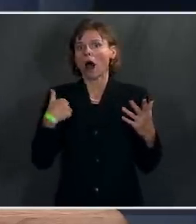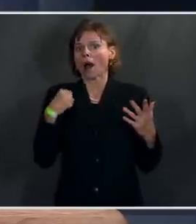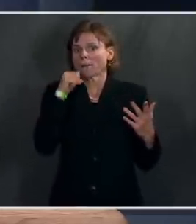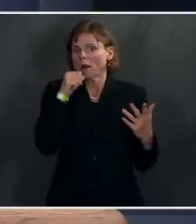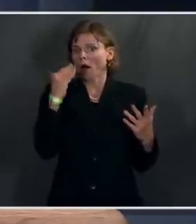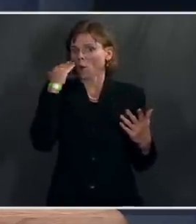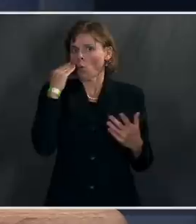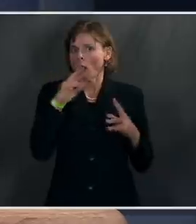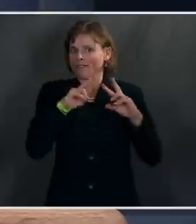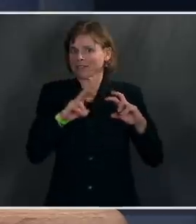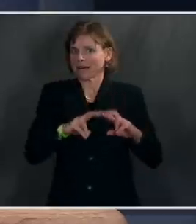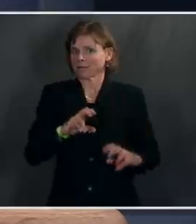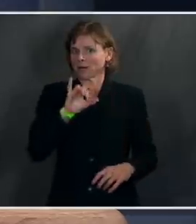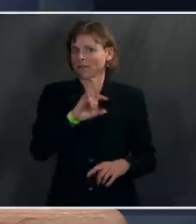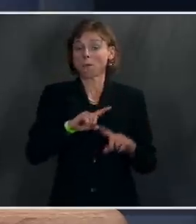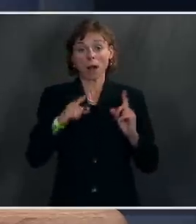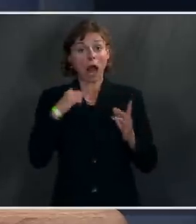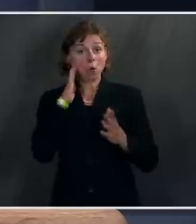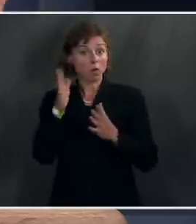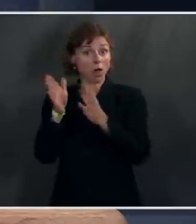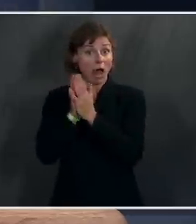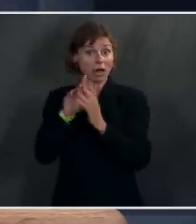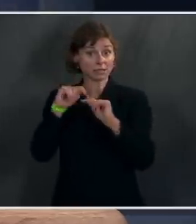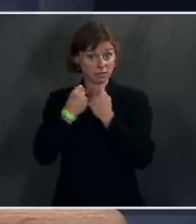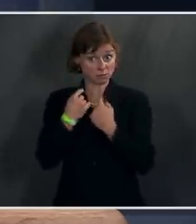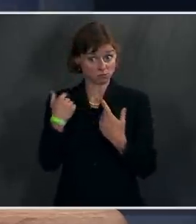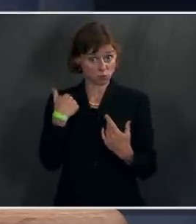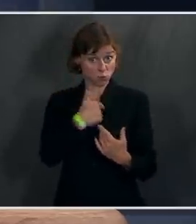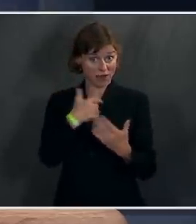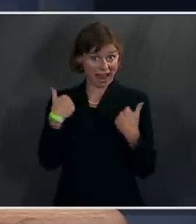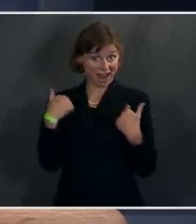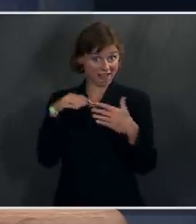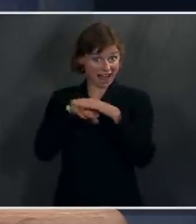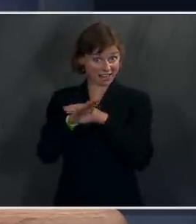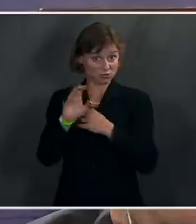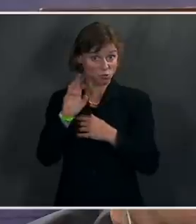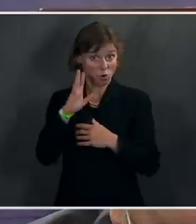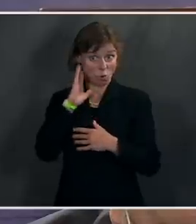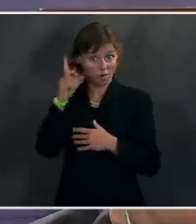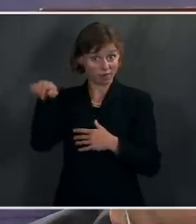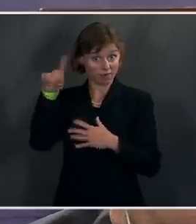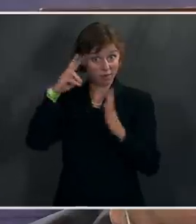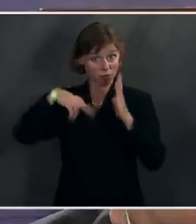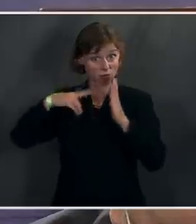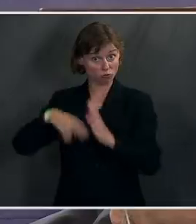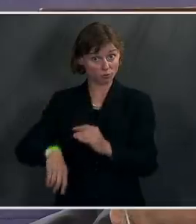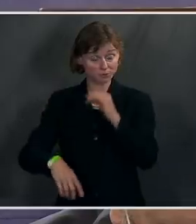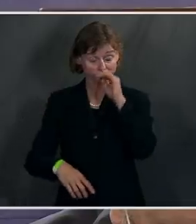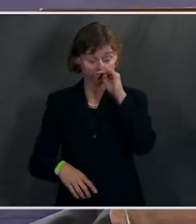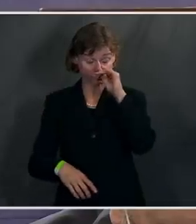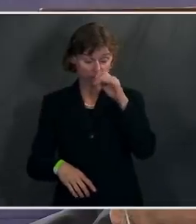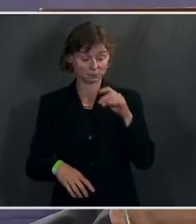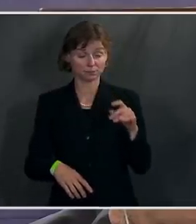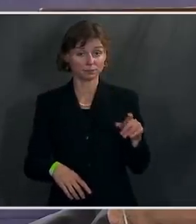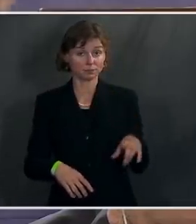but I will also ask our team if we have access to them or if there's a plan to look at them. The Press: Going back to releasing them. I know under Obama, they came out on like